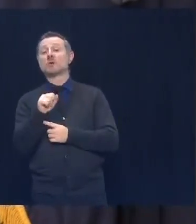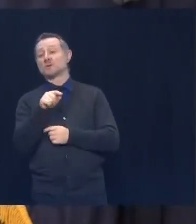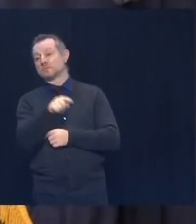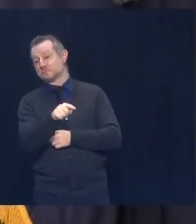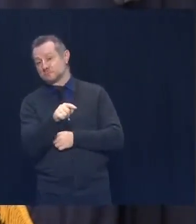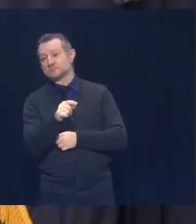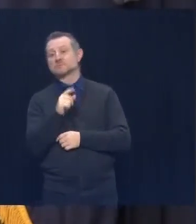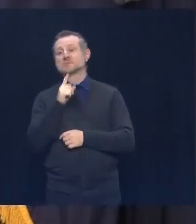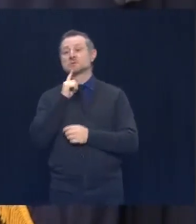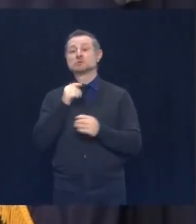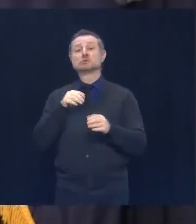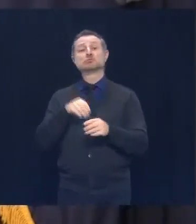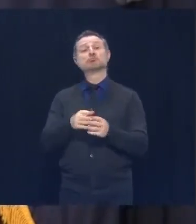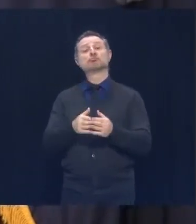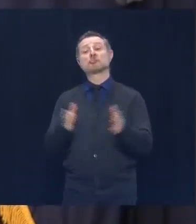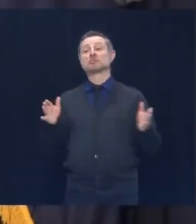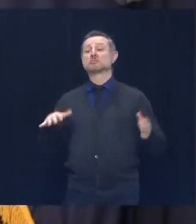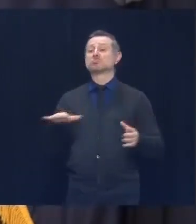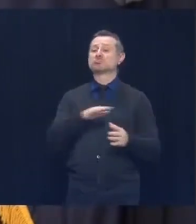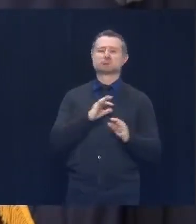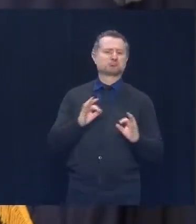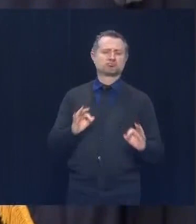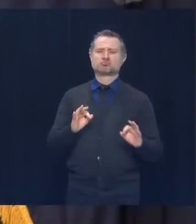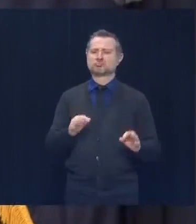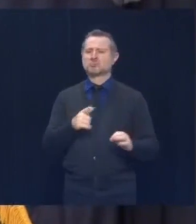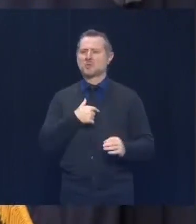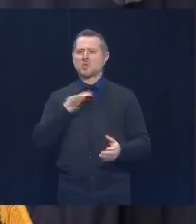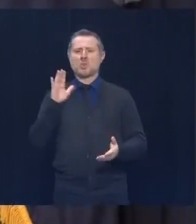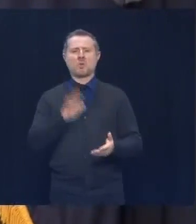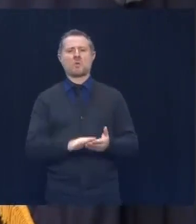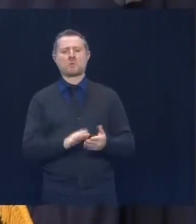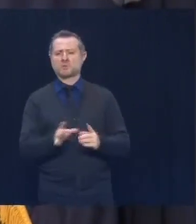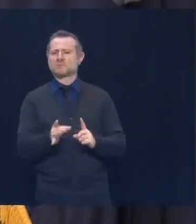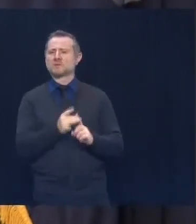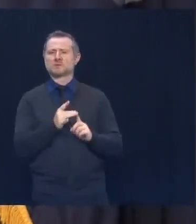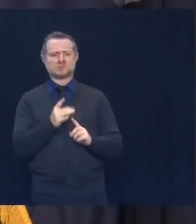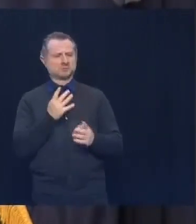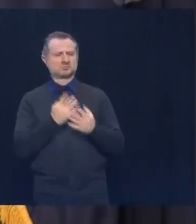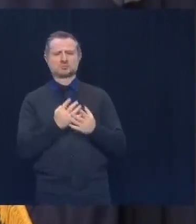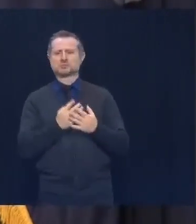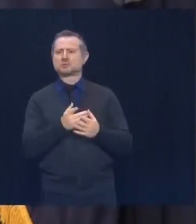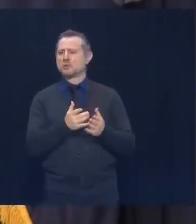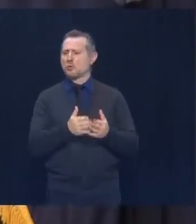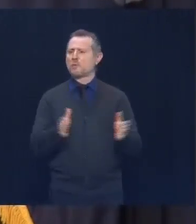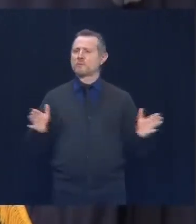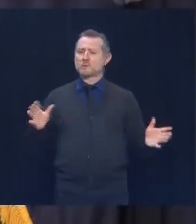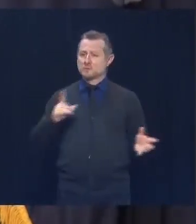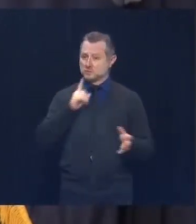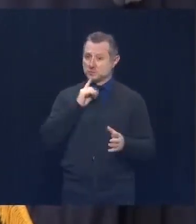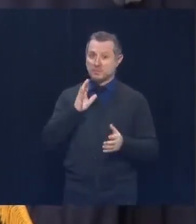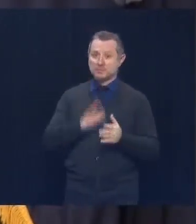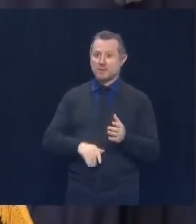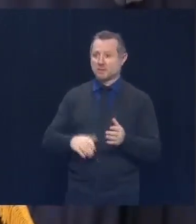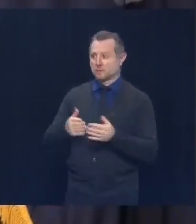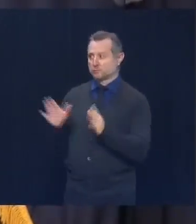USES INTERNALLY. THE OVER --N;OVERALL A FANTASTIC